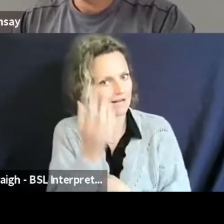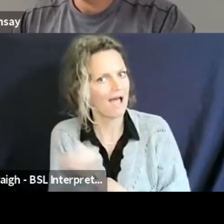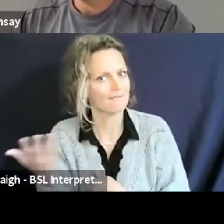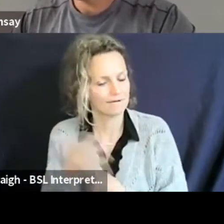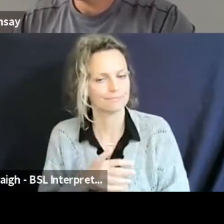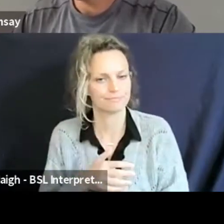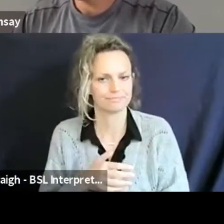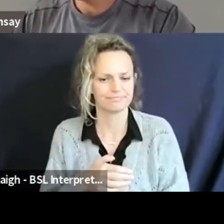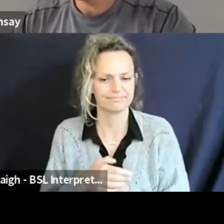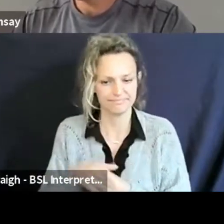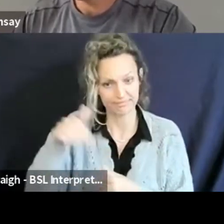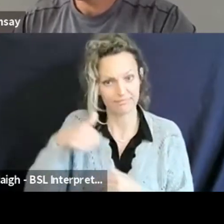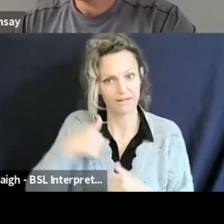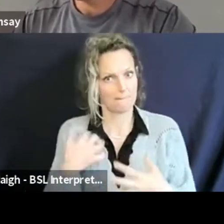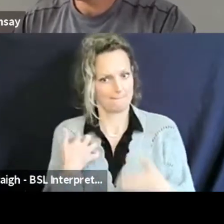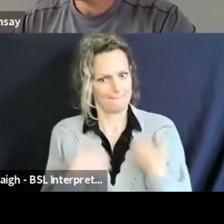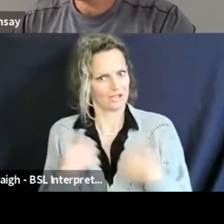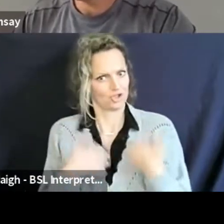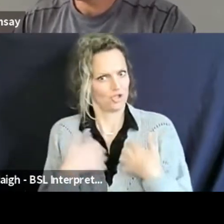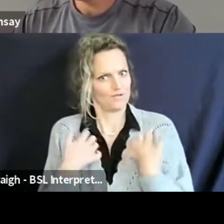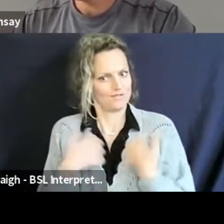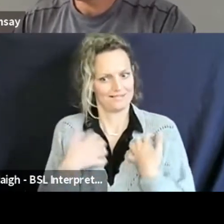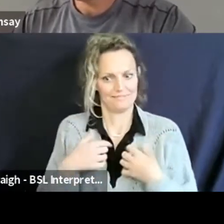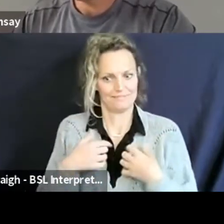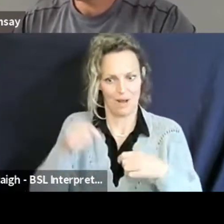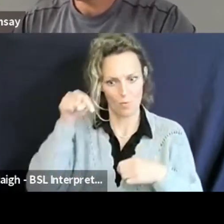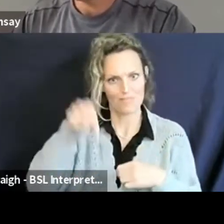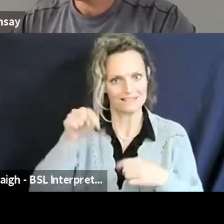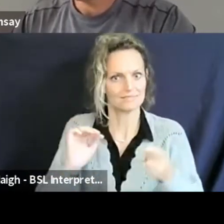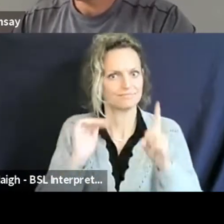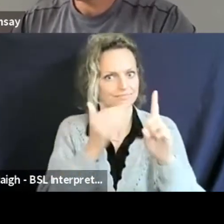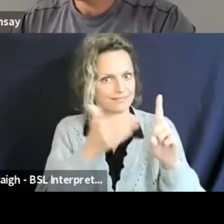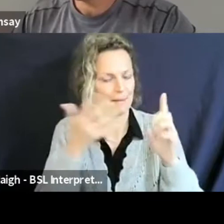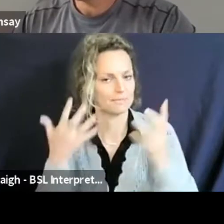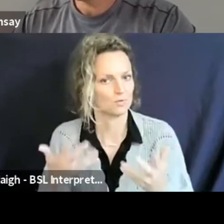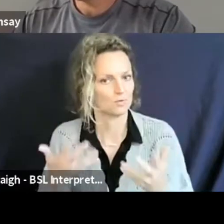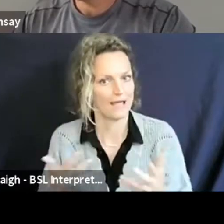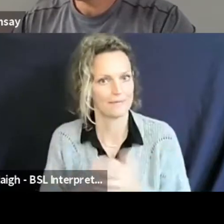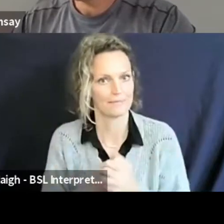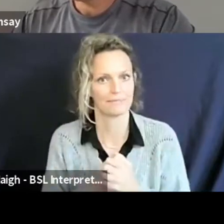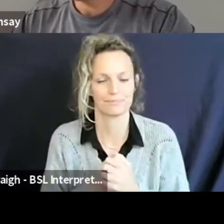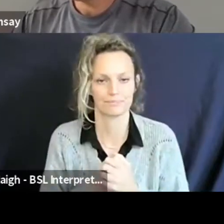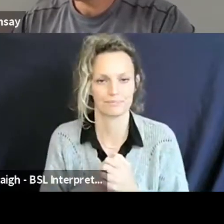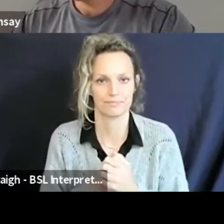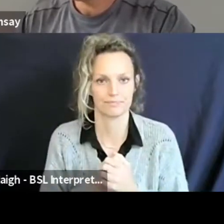well and talk about the opportunities available and how everyone's development can be so positively impacted by this. This is something very close to my heart, really happy to be here.